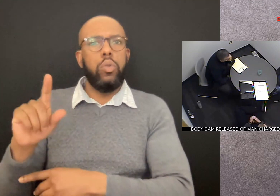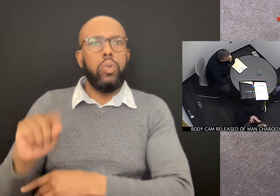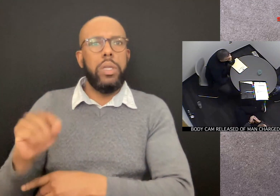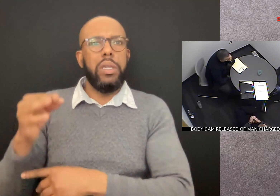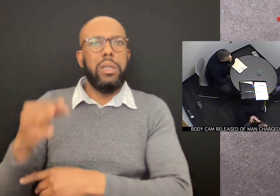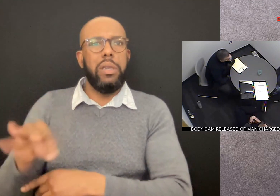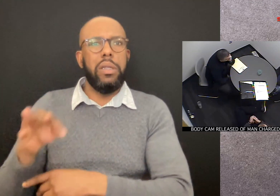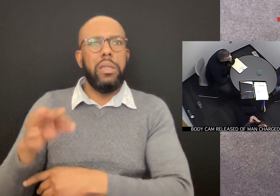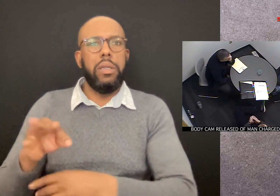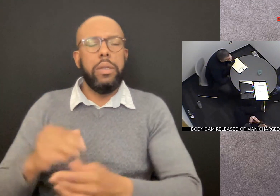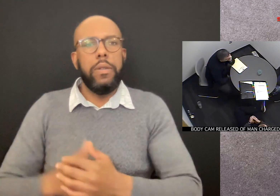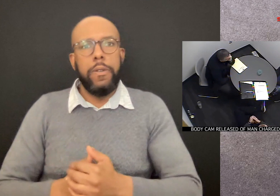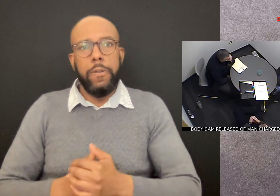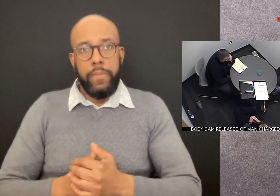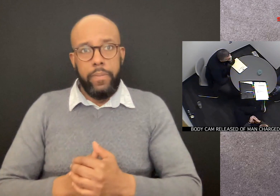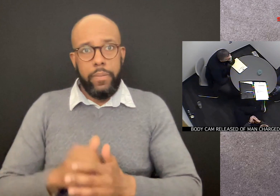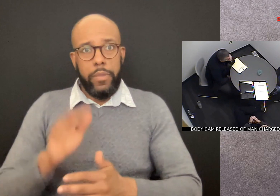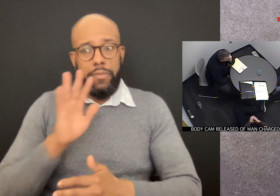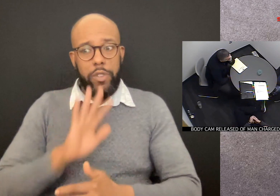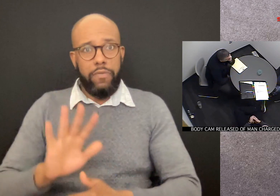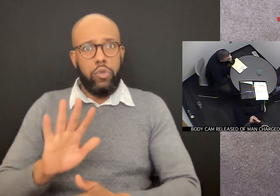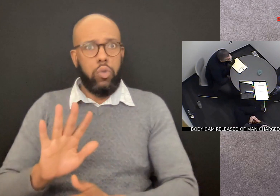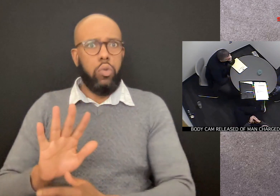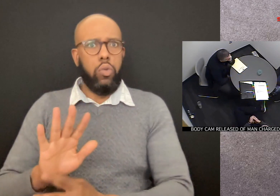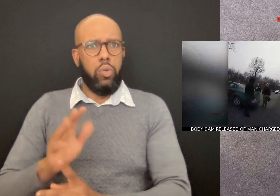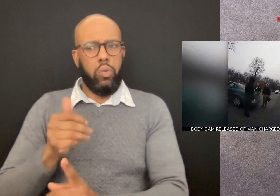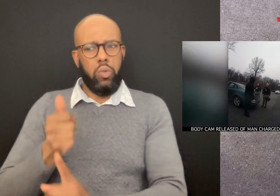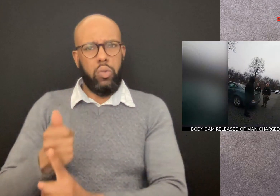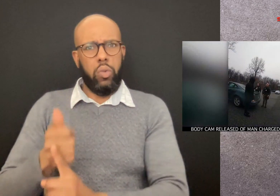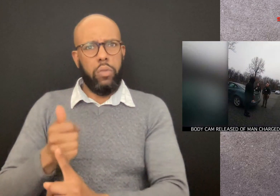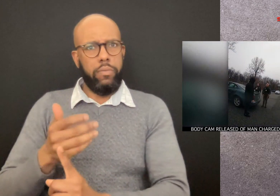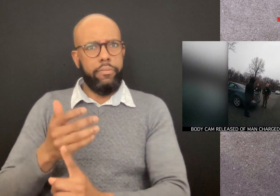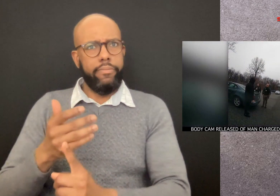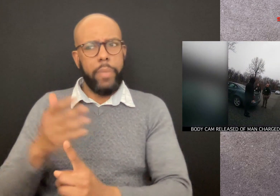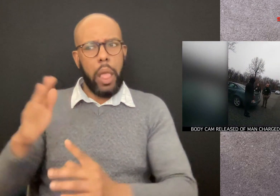The five-year-old was not reported missing until the end of the 2021.